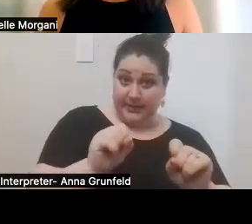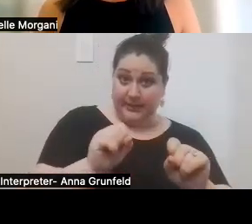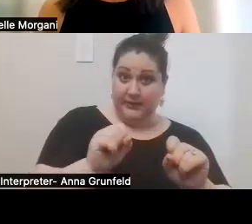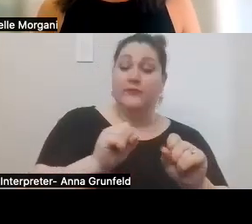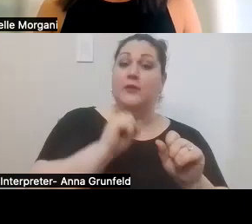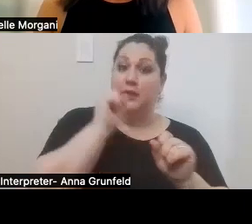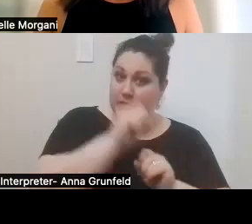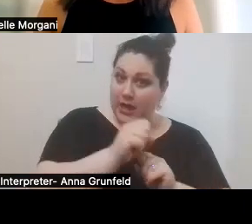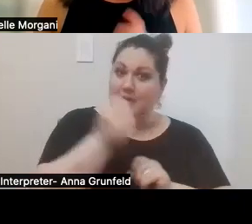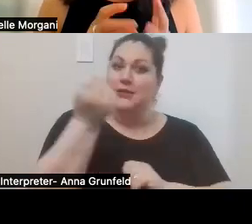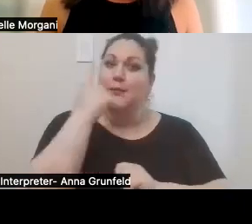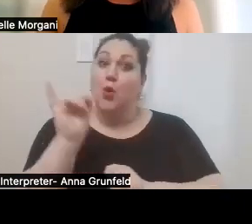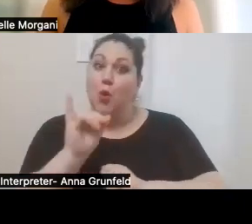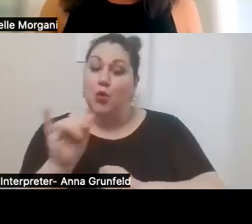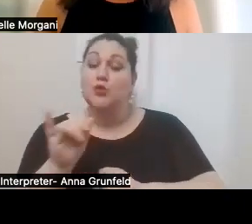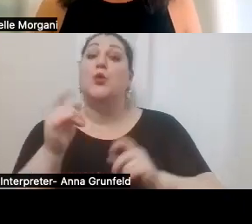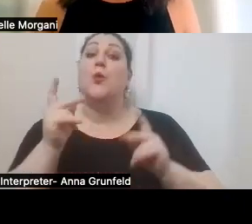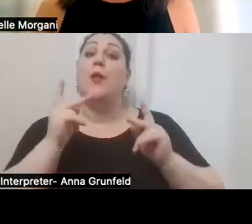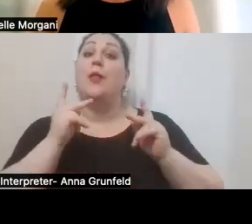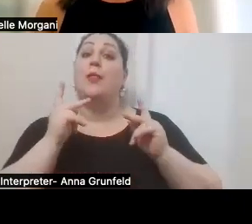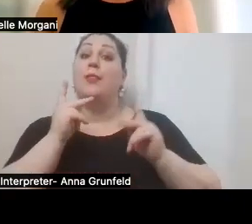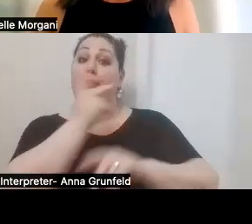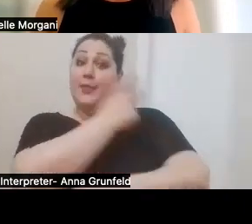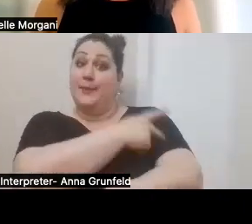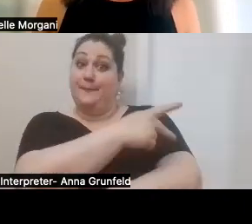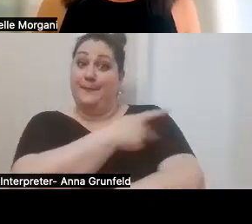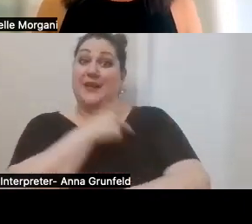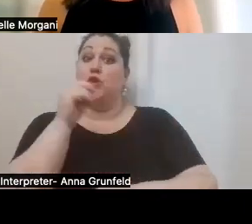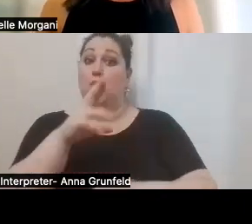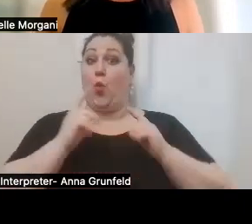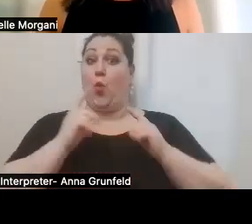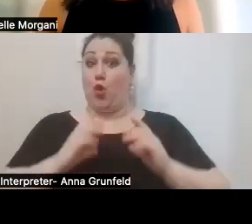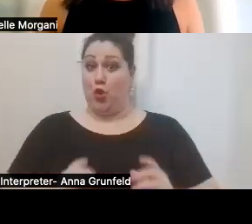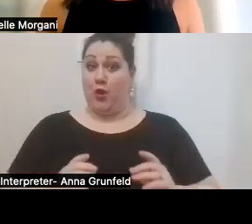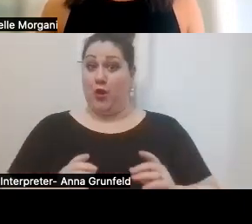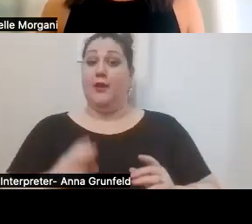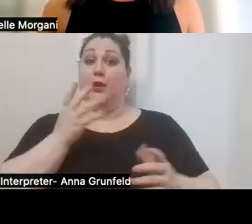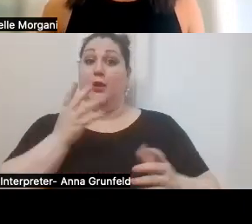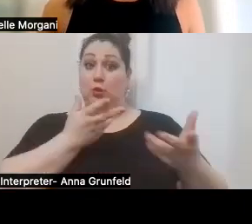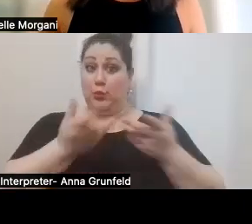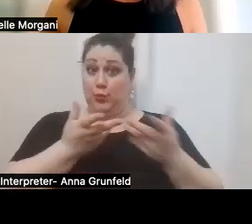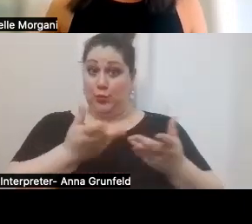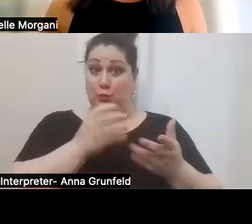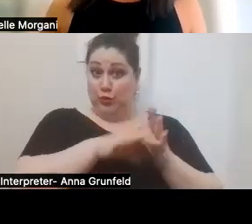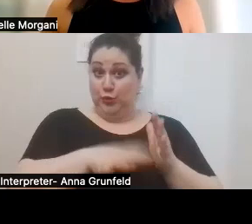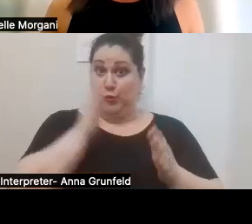in which they're working with or the clients in which they're working with are also safe. So, ensuring that the accommodations are not